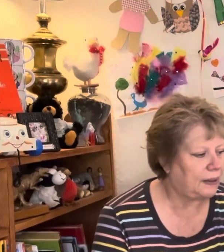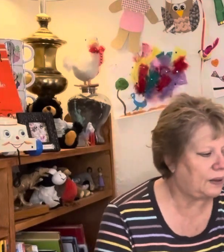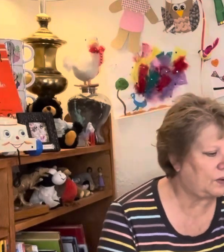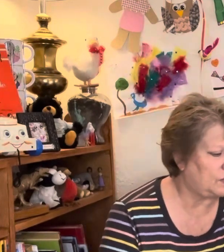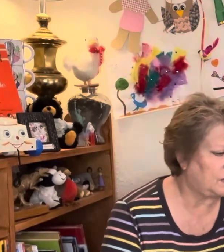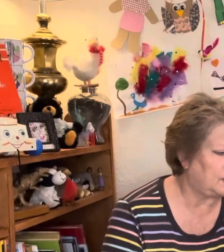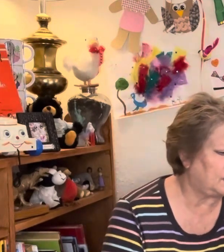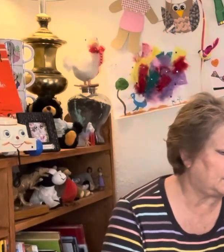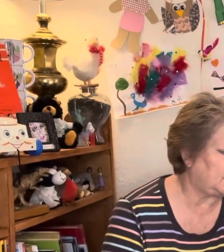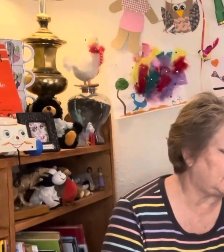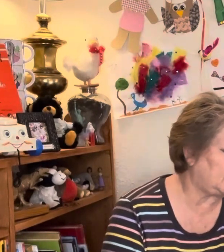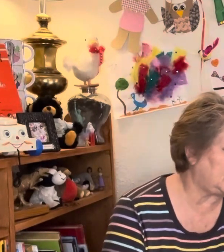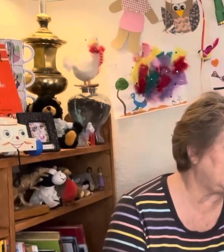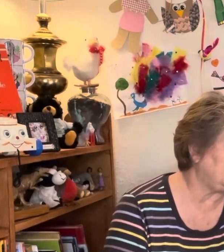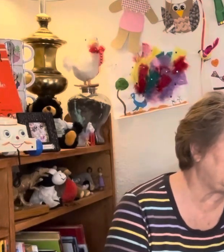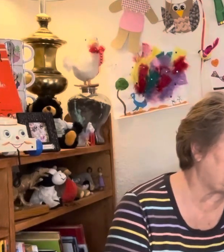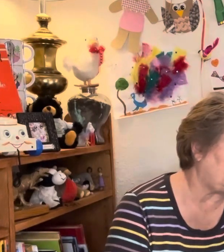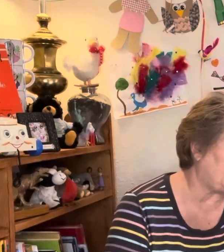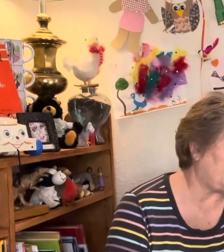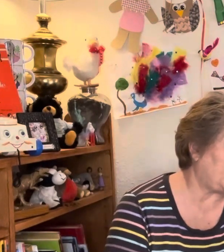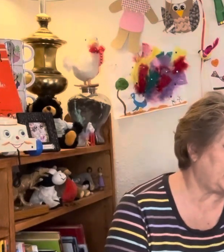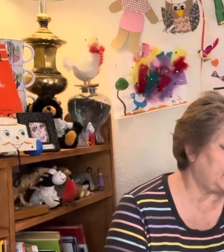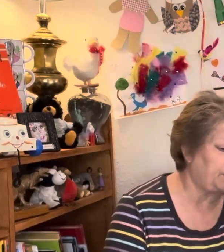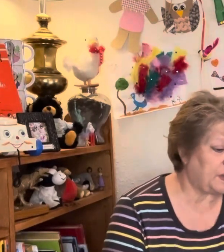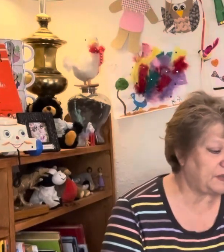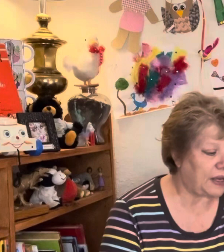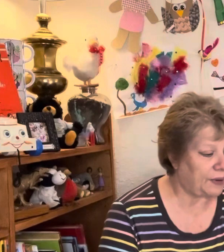There you go. Yeah. It's really more helpful when the glue comes out.